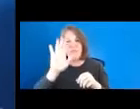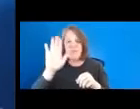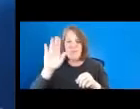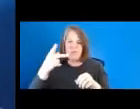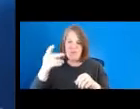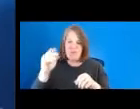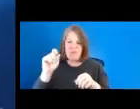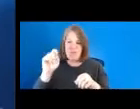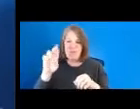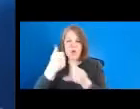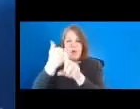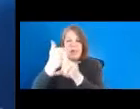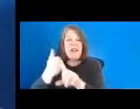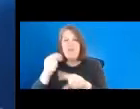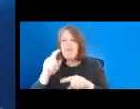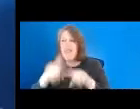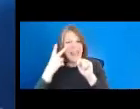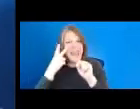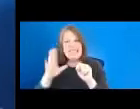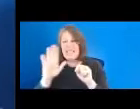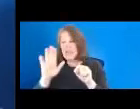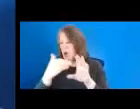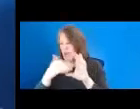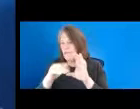can't see your e-mail and it is up to you to respond to them